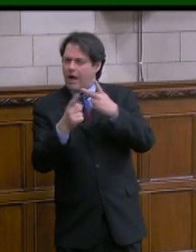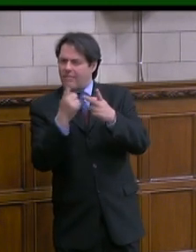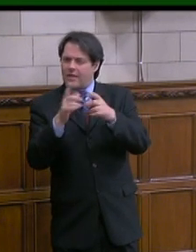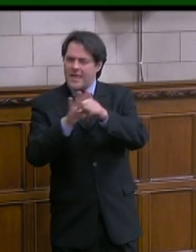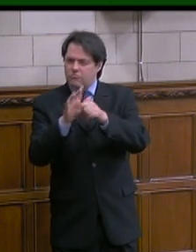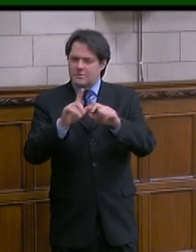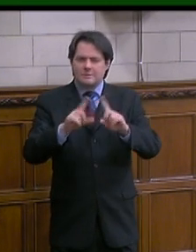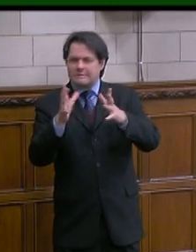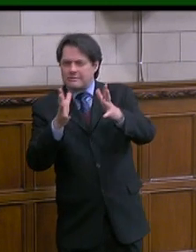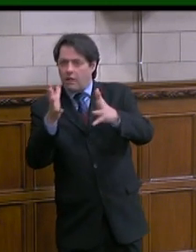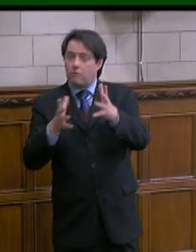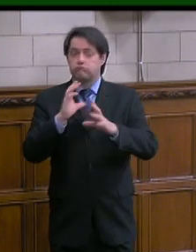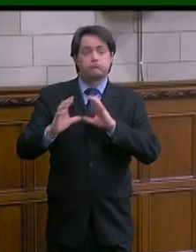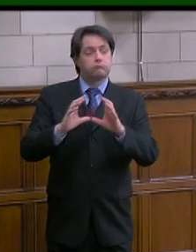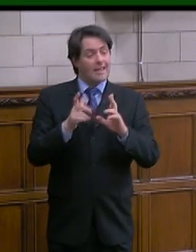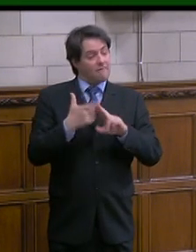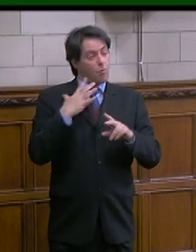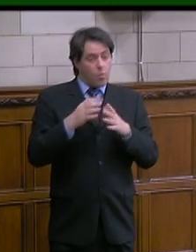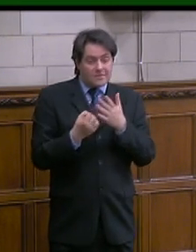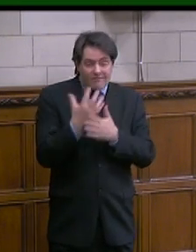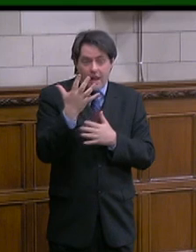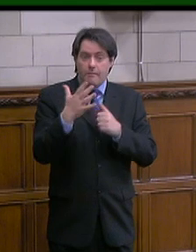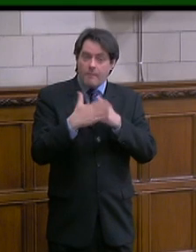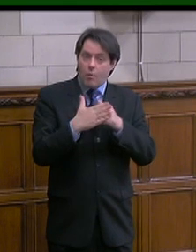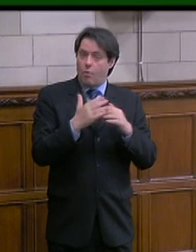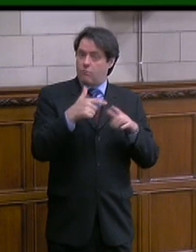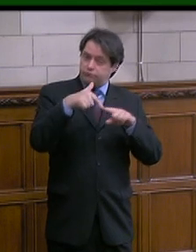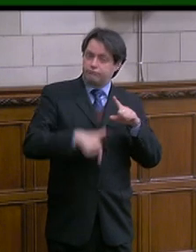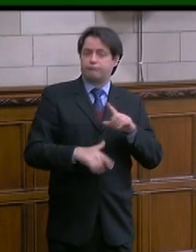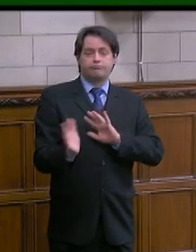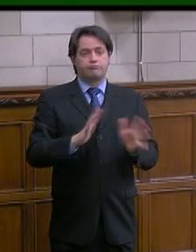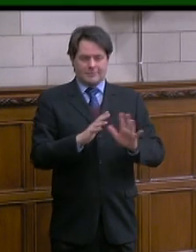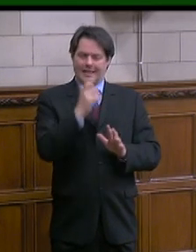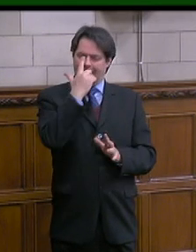For those who wish, there are opportunities to develop practices in BSL further into level